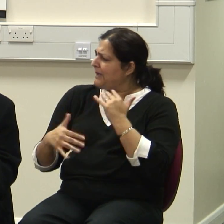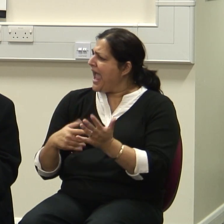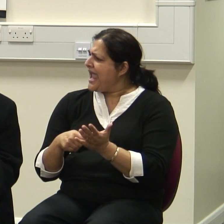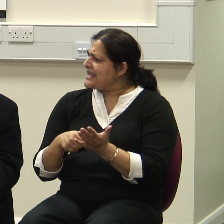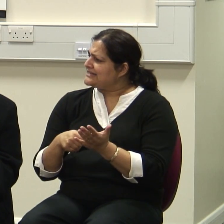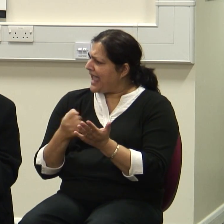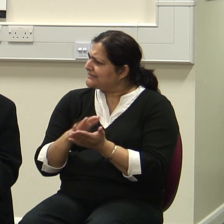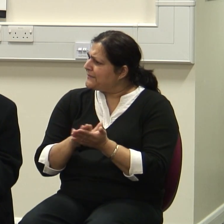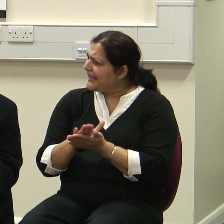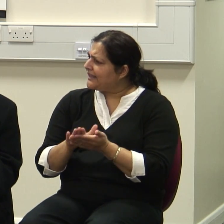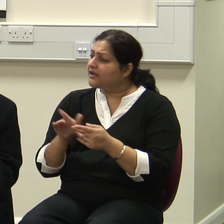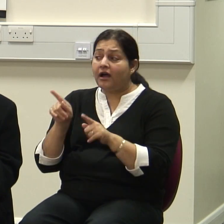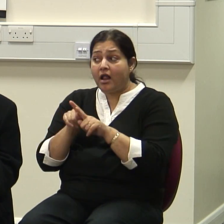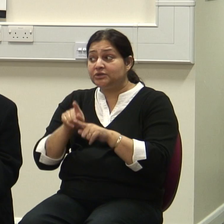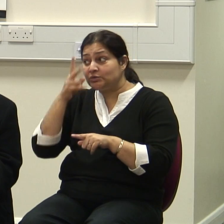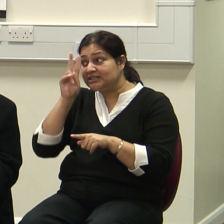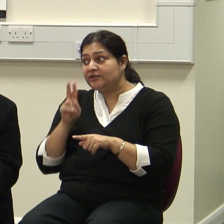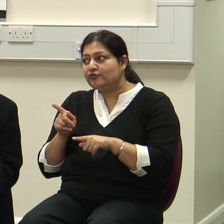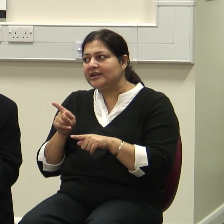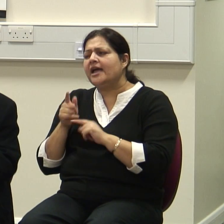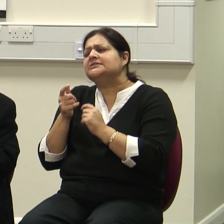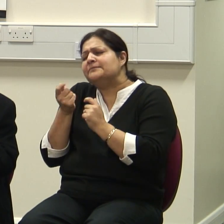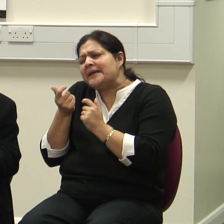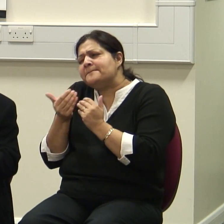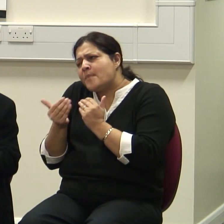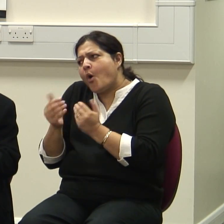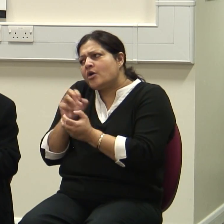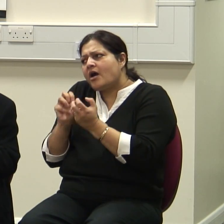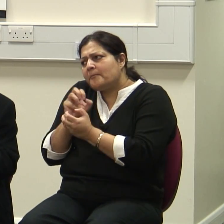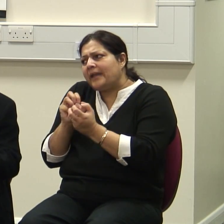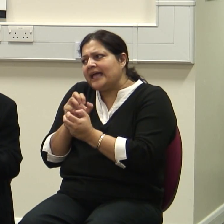a little more subtle, a little more complicated. But depression is self-evident and that’s,